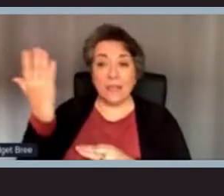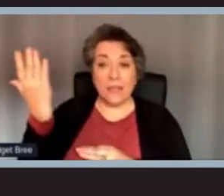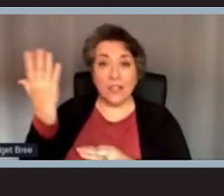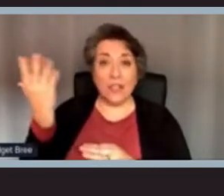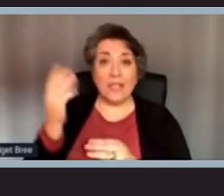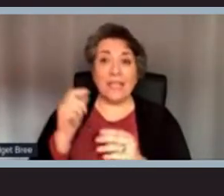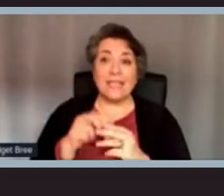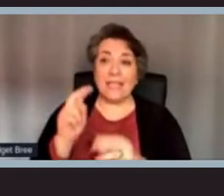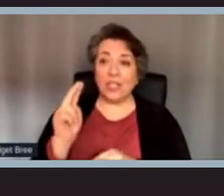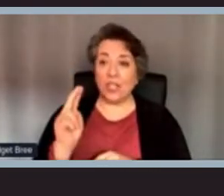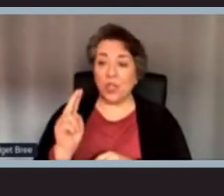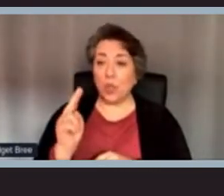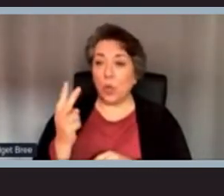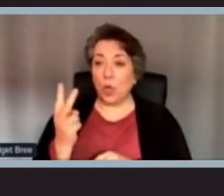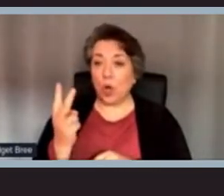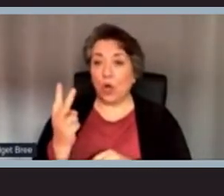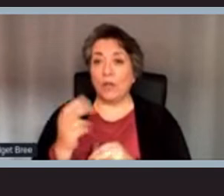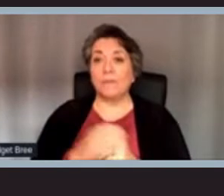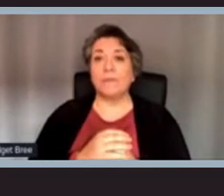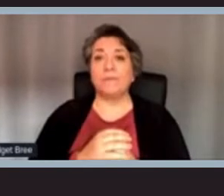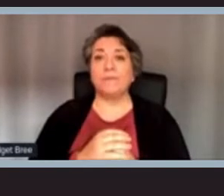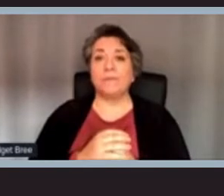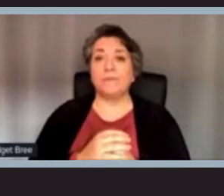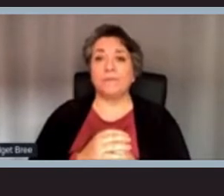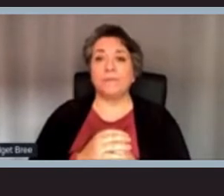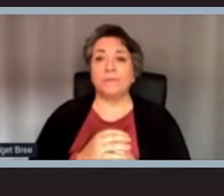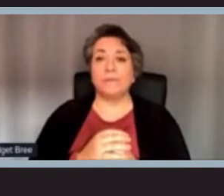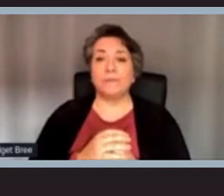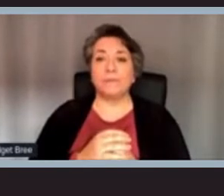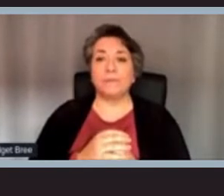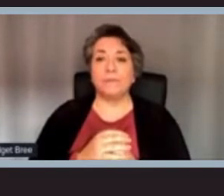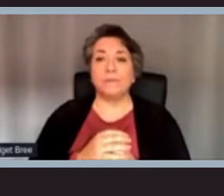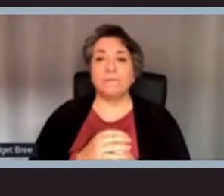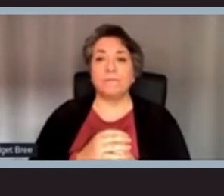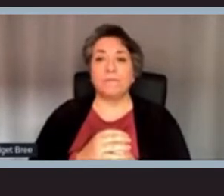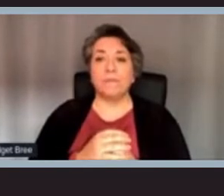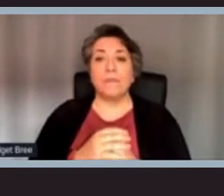Eco Systems” which looks amazing.